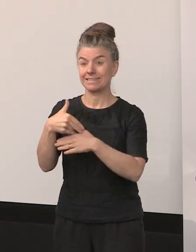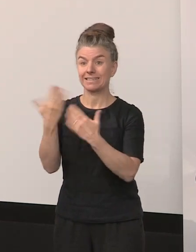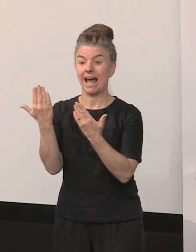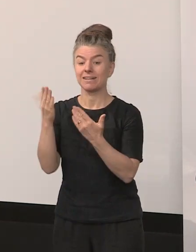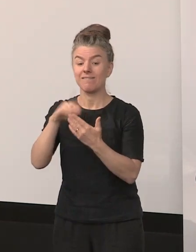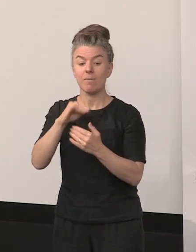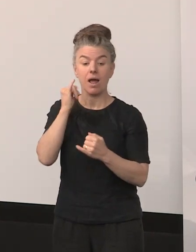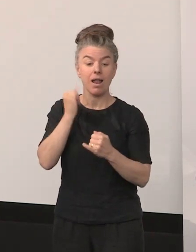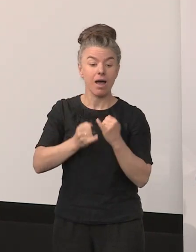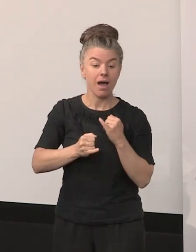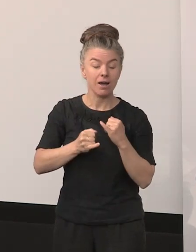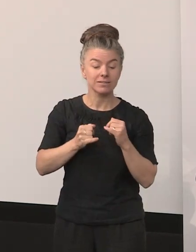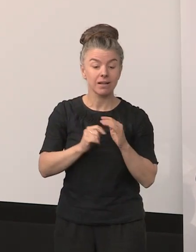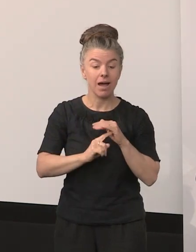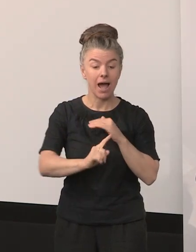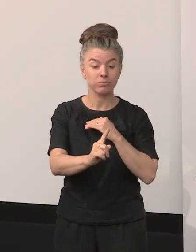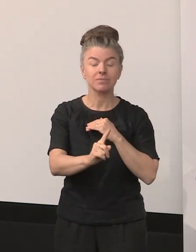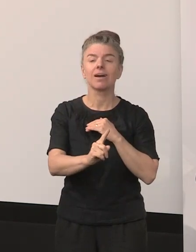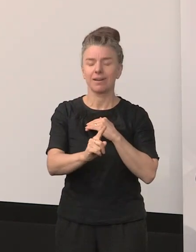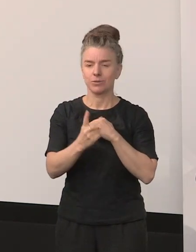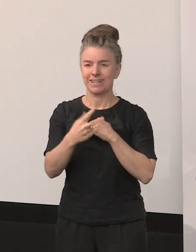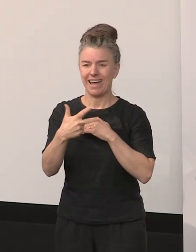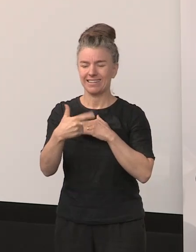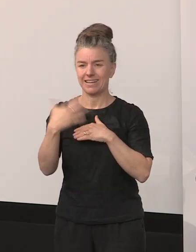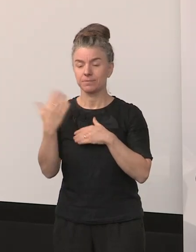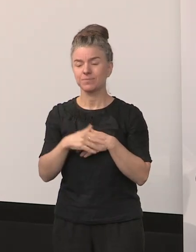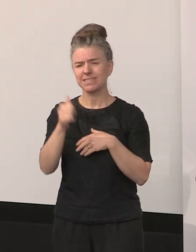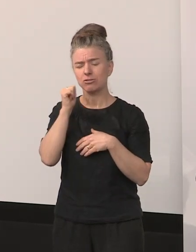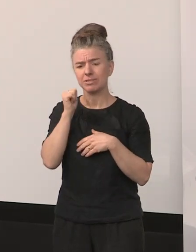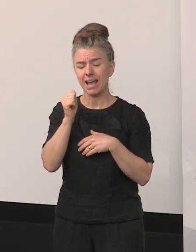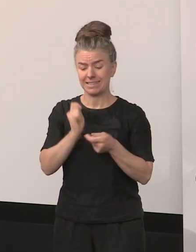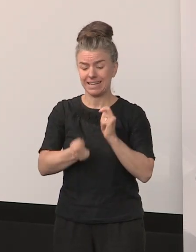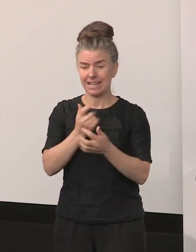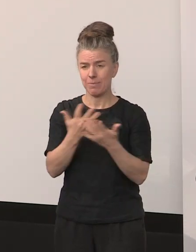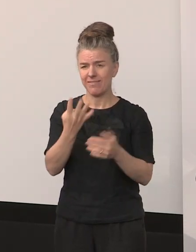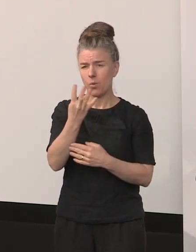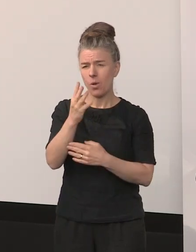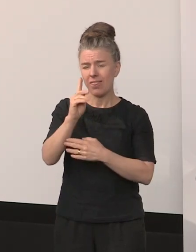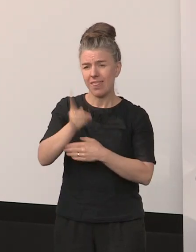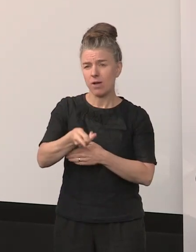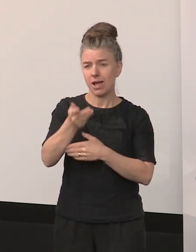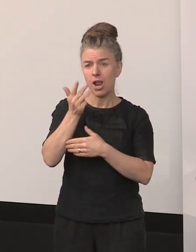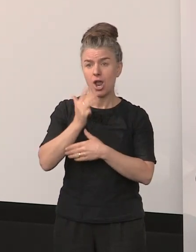open until we've had that full 28-day period since the last person finished their